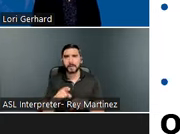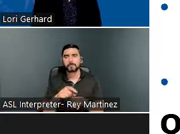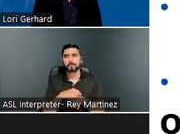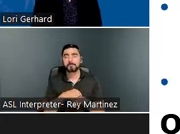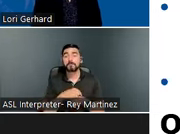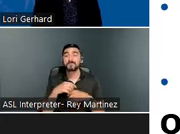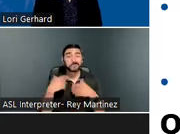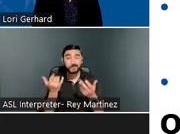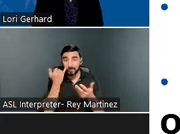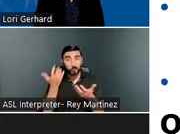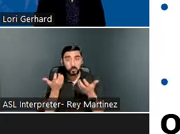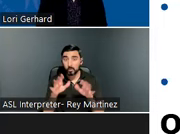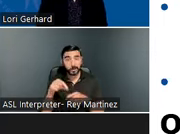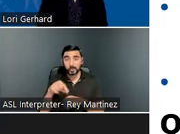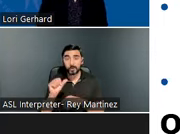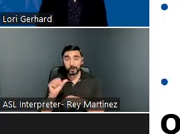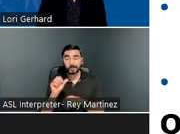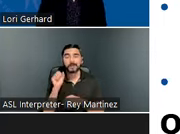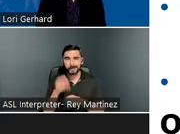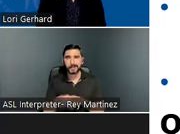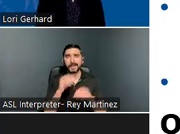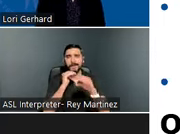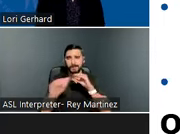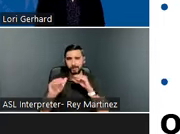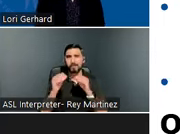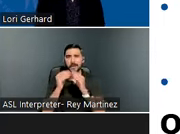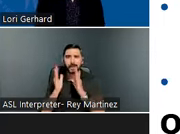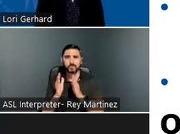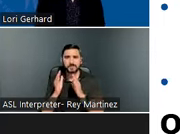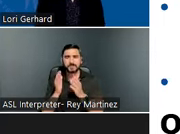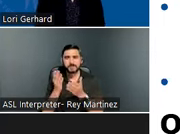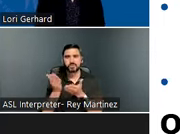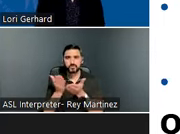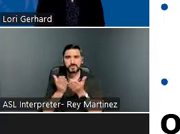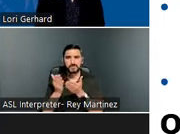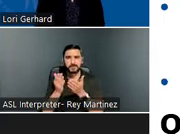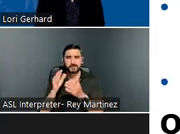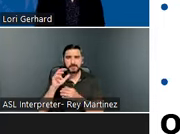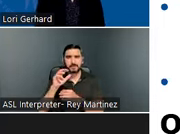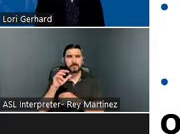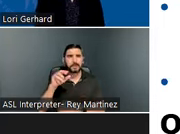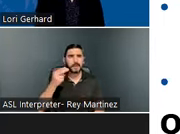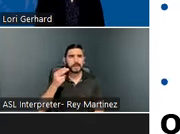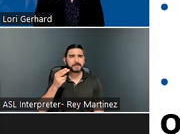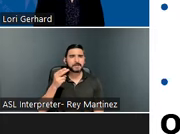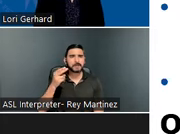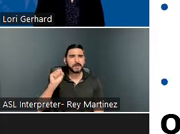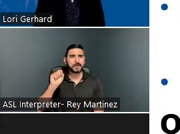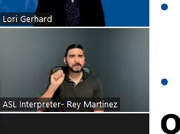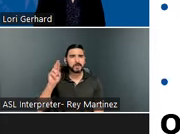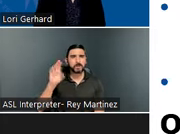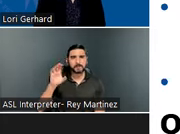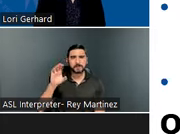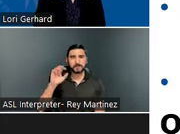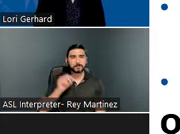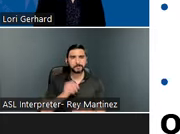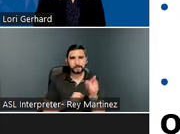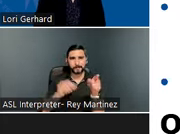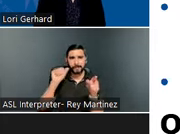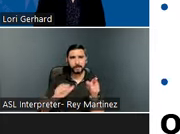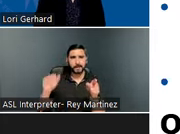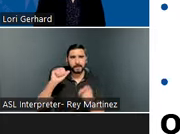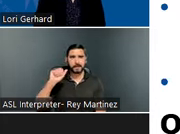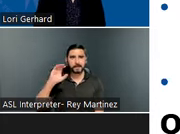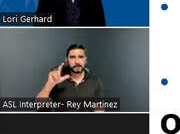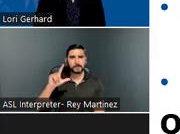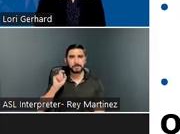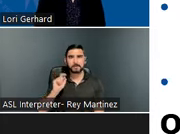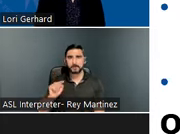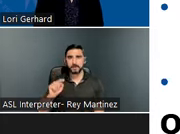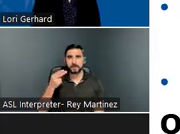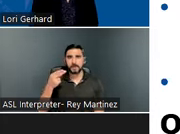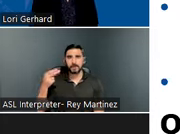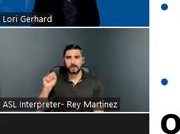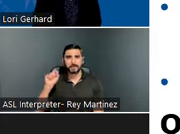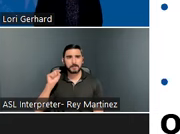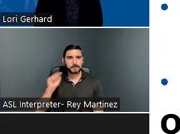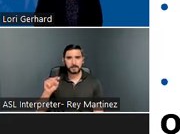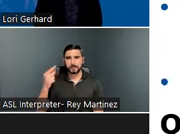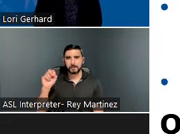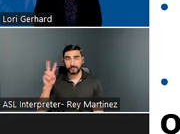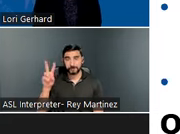comment to the Housing and Services Resource Center’s mailbox: hsrc@acl.hhs.gov. Third,